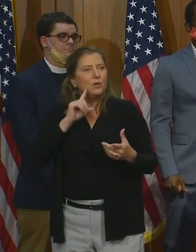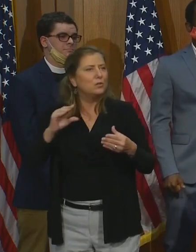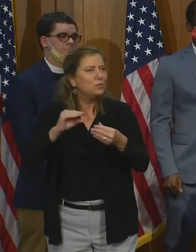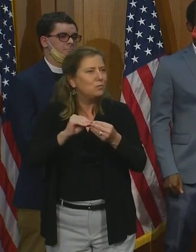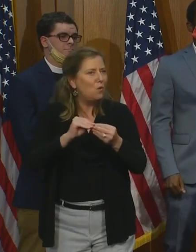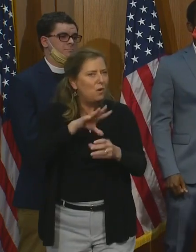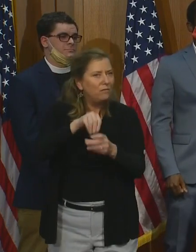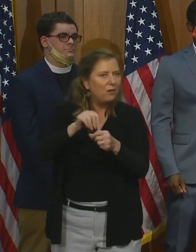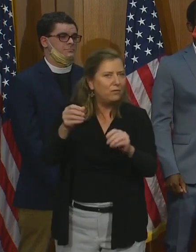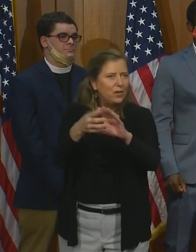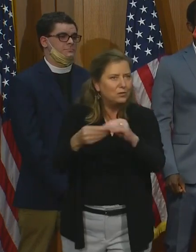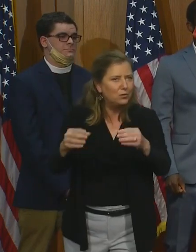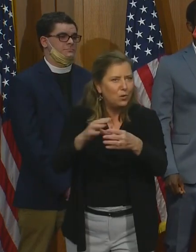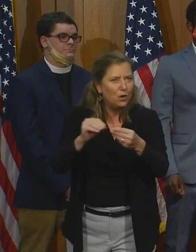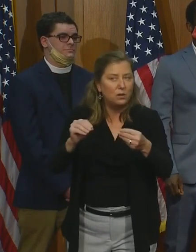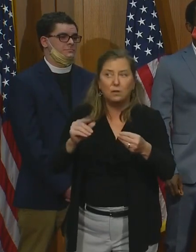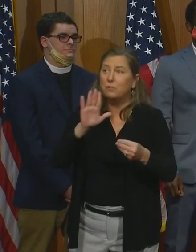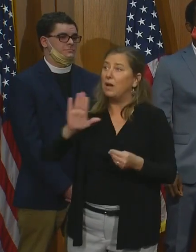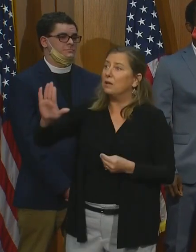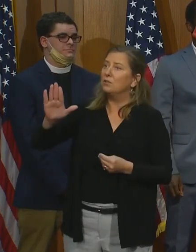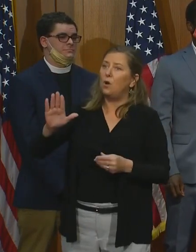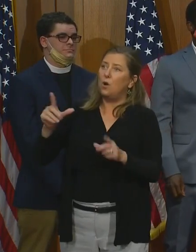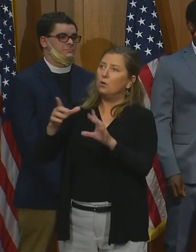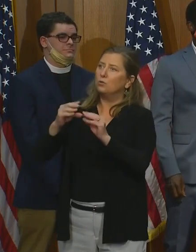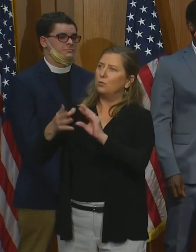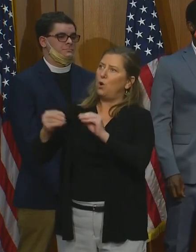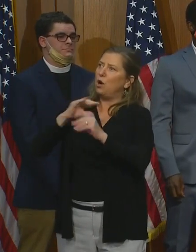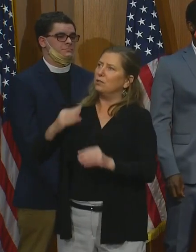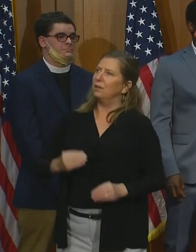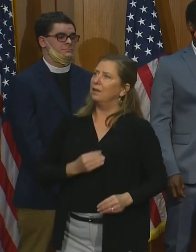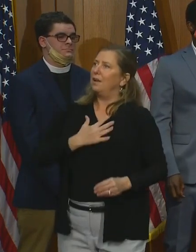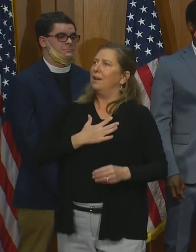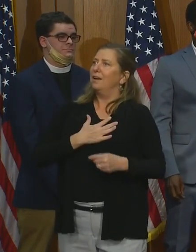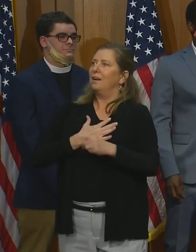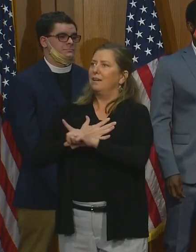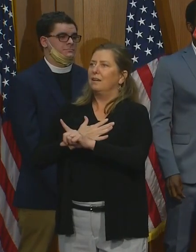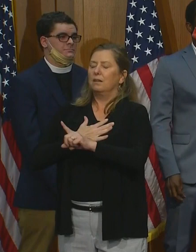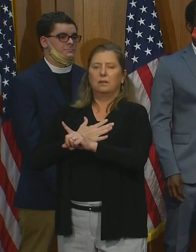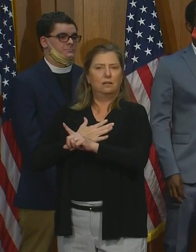LOT MORE TO THE STORY BECAUSE